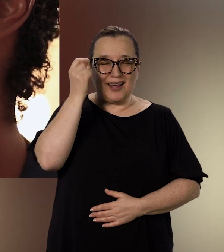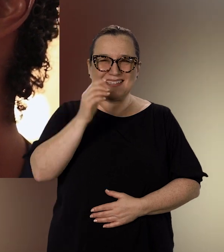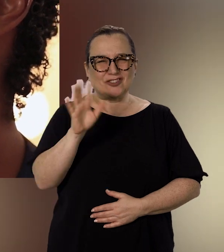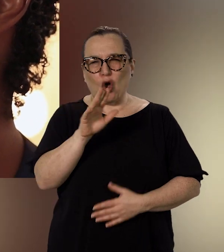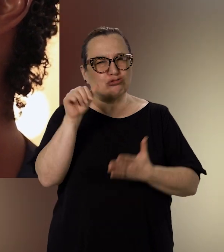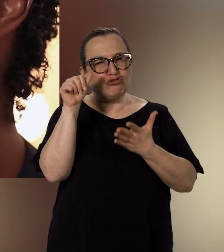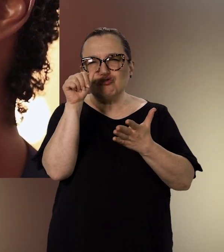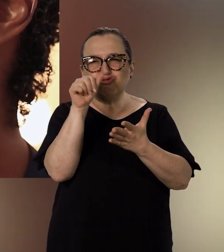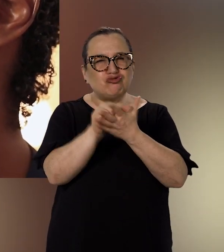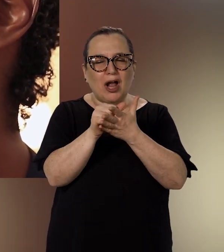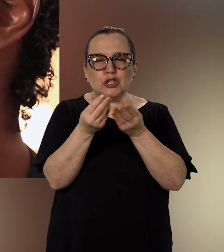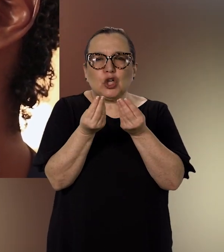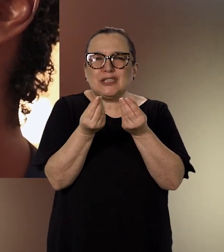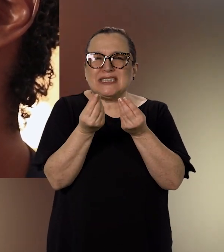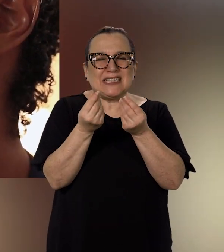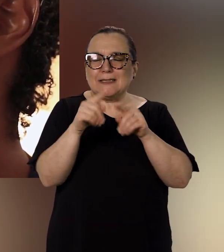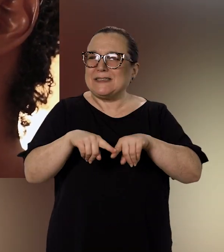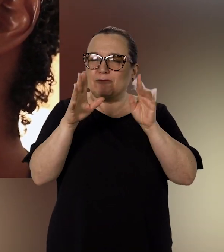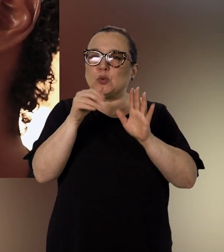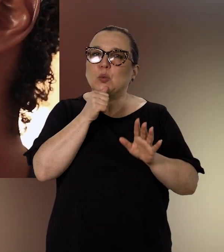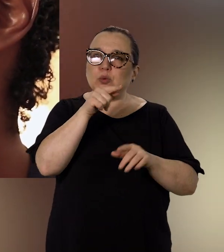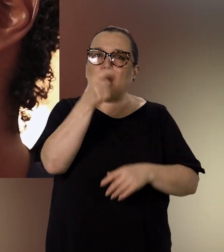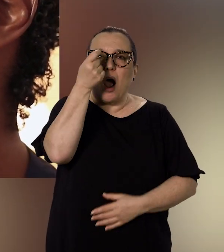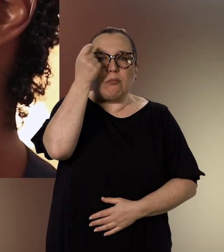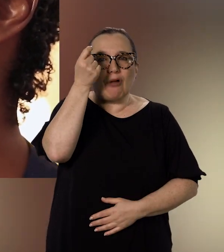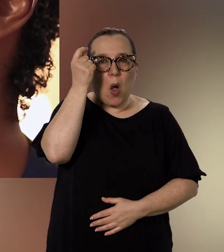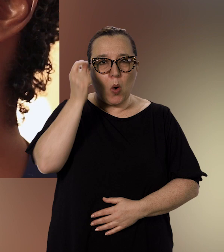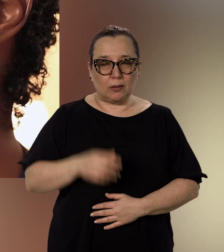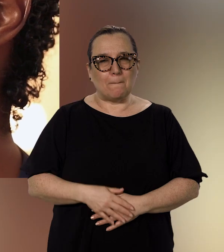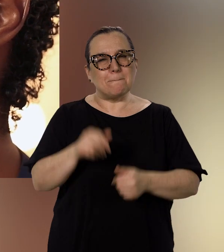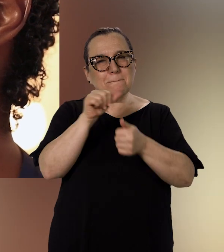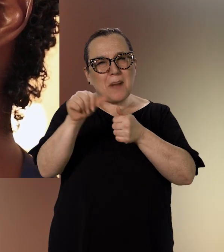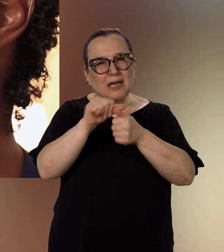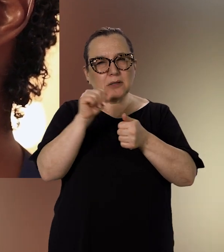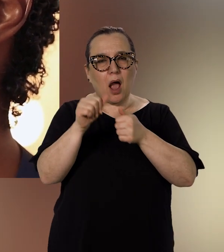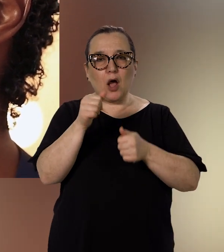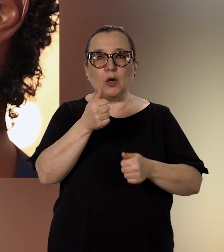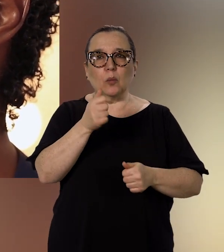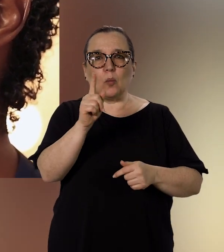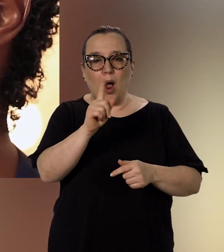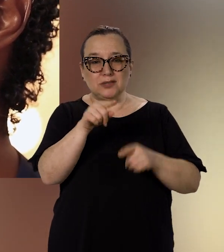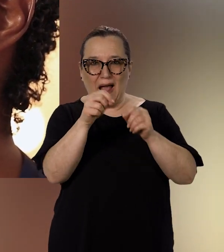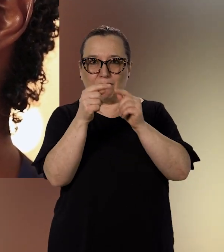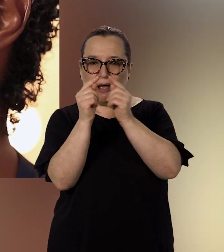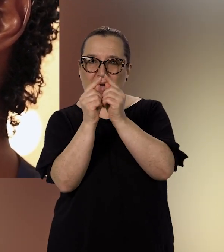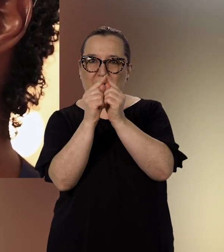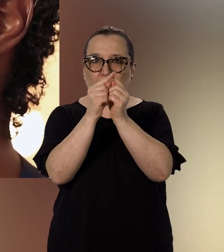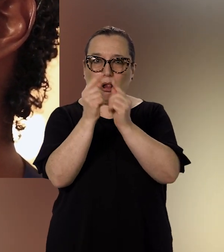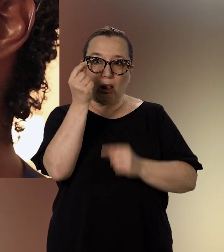eyeliner before on their brows. It's obviously not quite the right consistency. It's always a bit better to go with something that's got that angle on it,